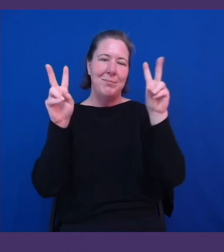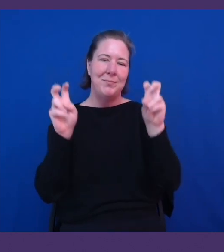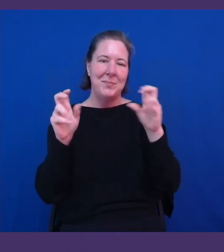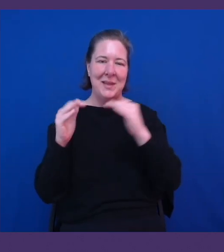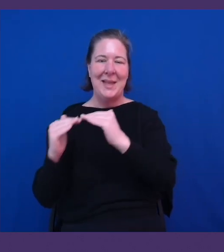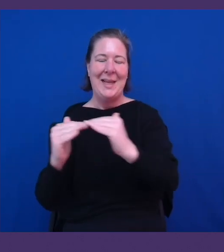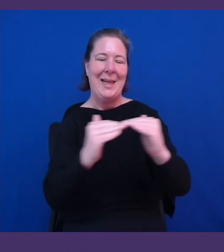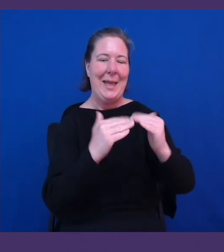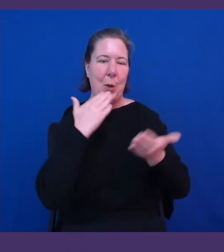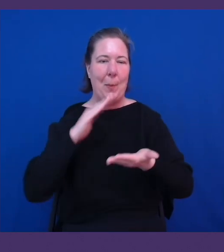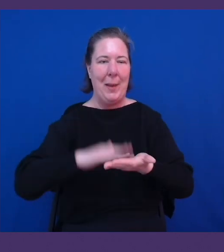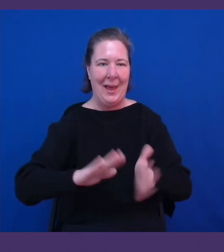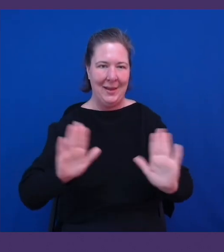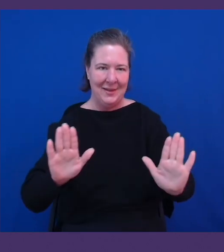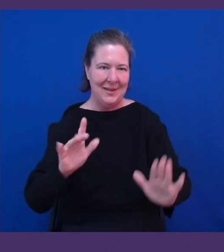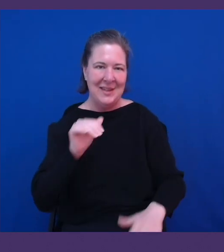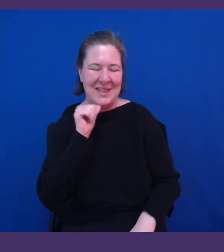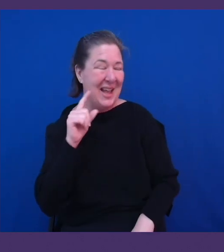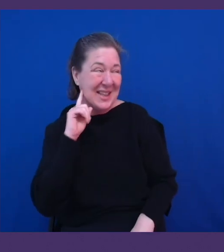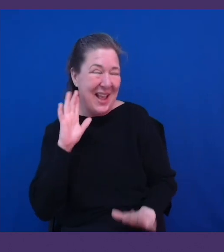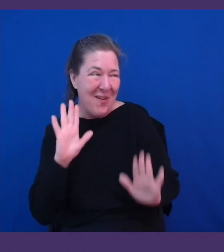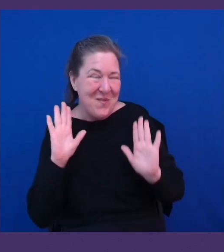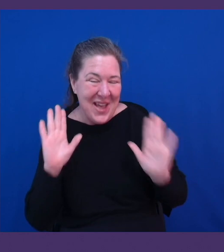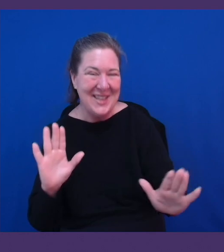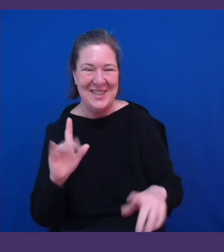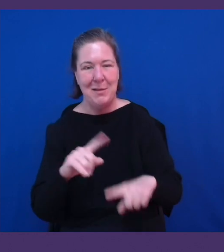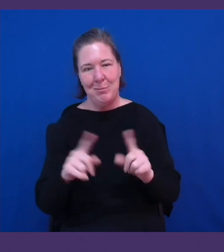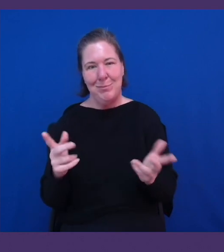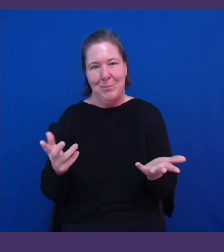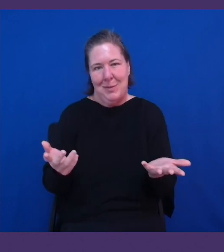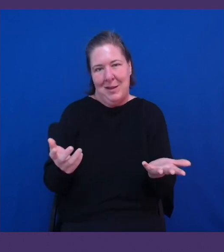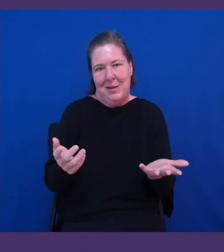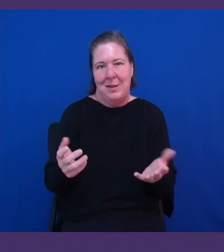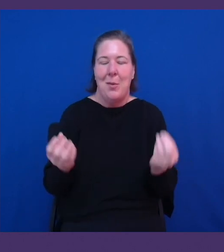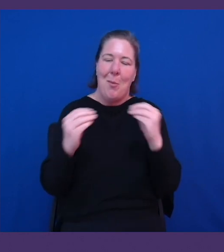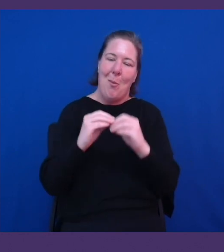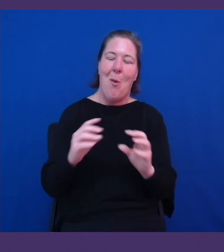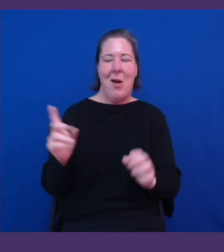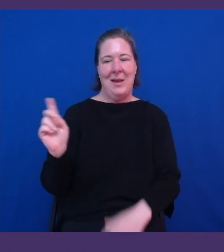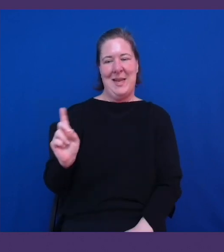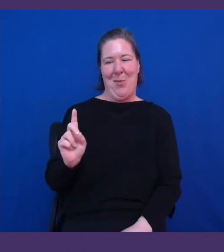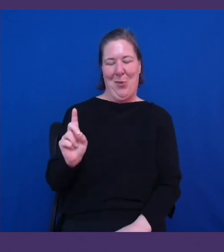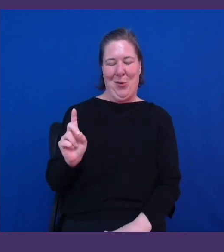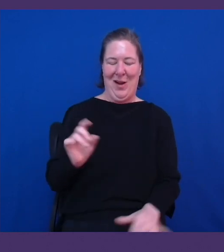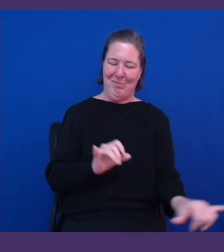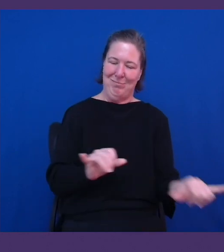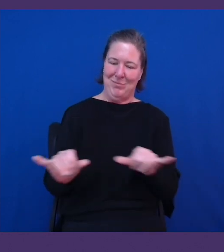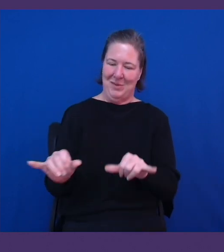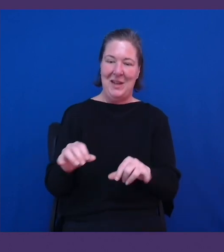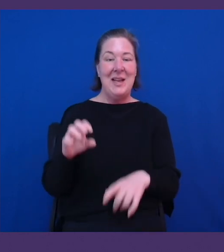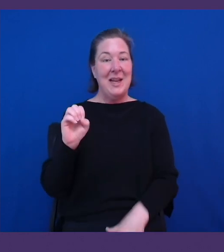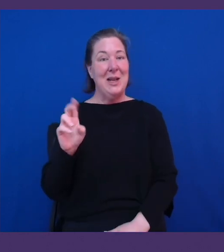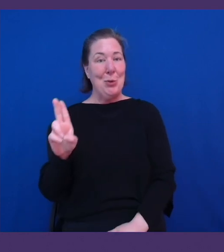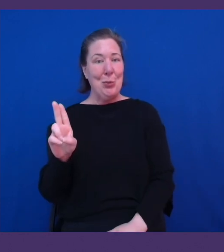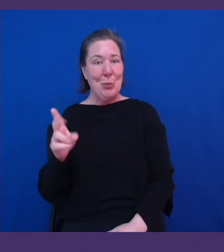That doesn't sound fantastic, but at least it's democratic. So, in the EU, when we have a legislation --